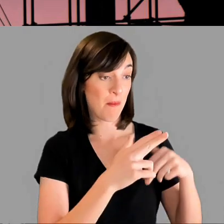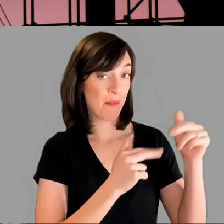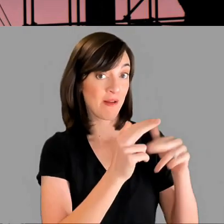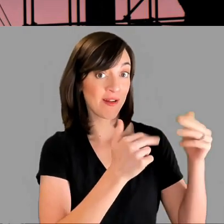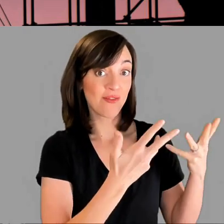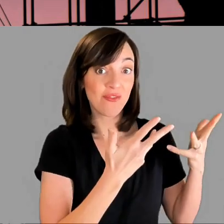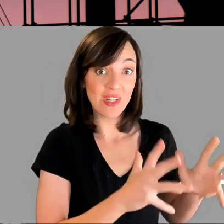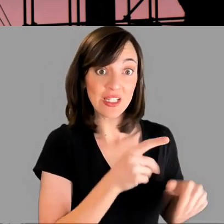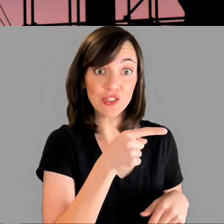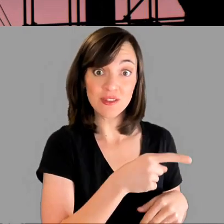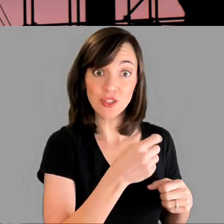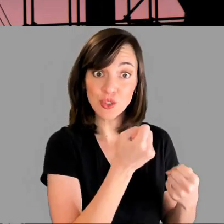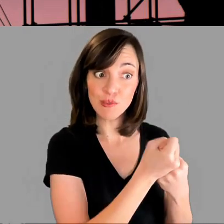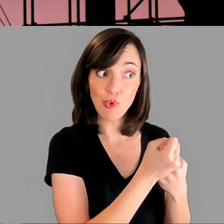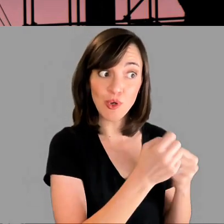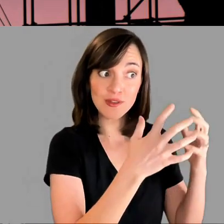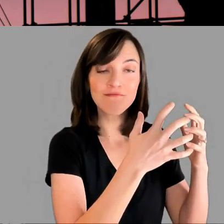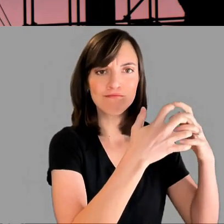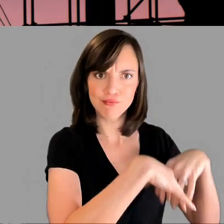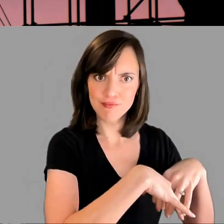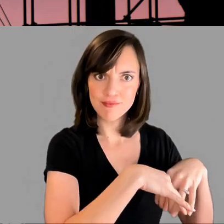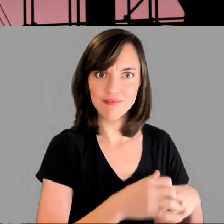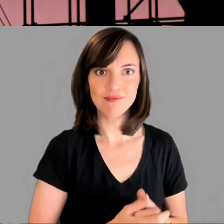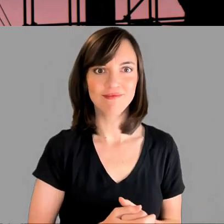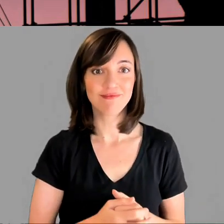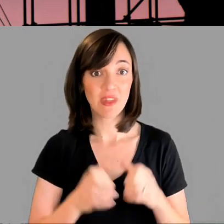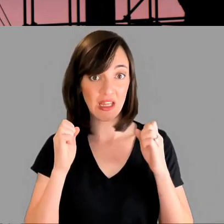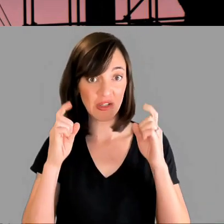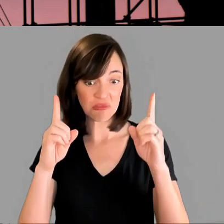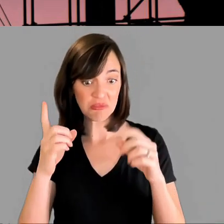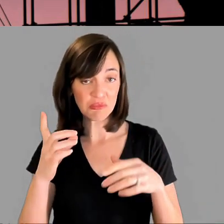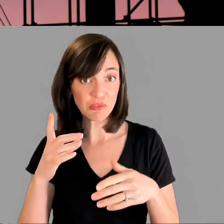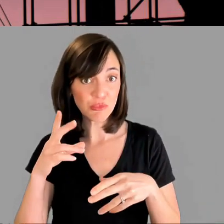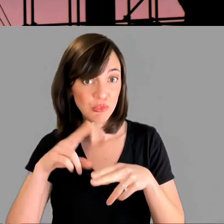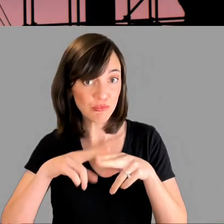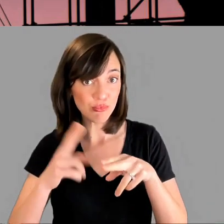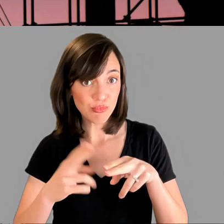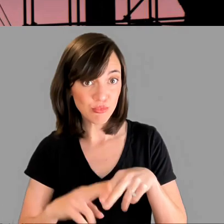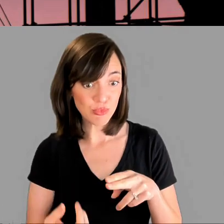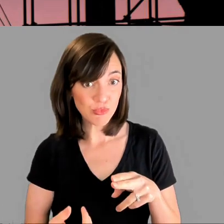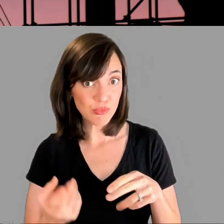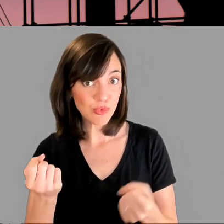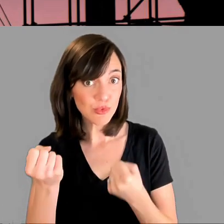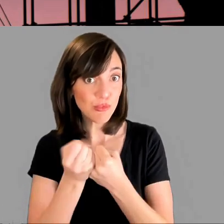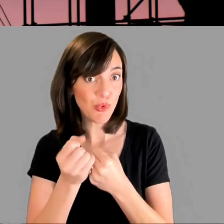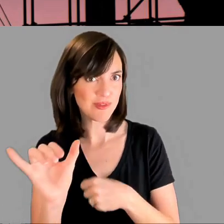is complete, the scaffold is removed. The idea is similar to scaffolding supports in education. When